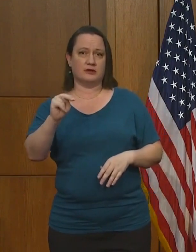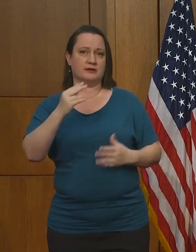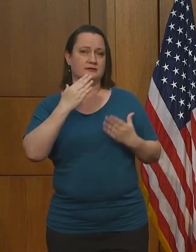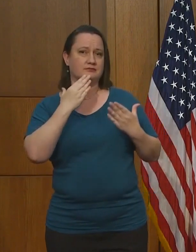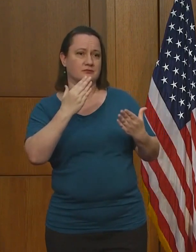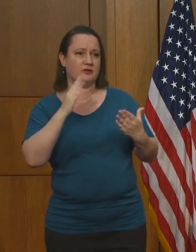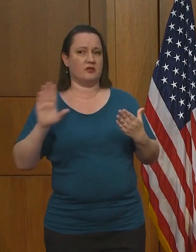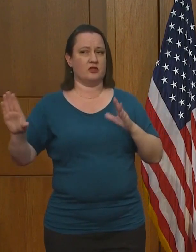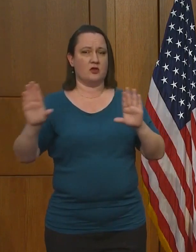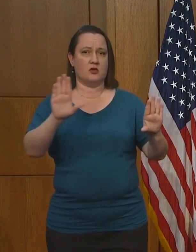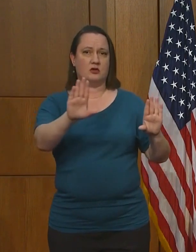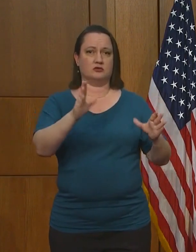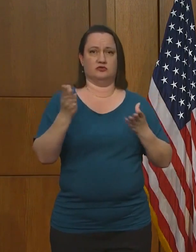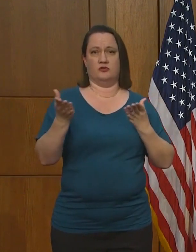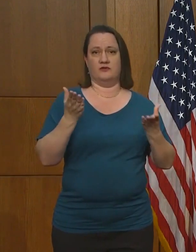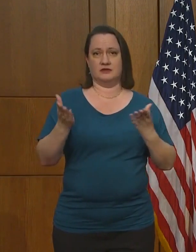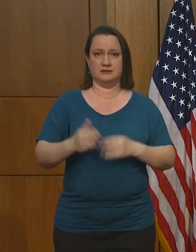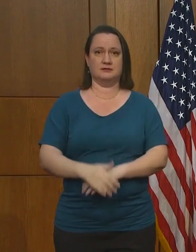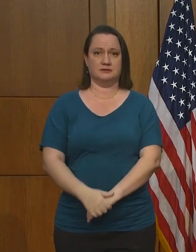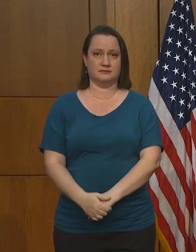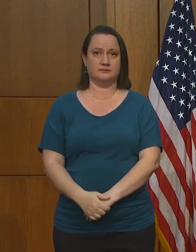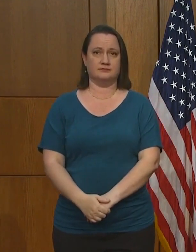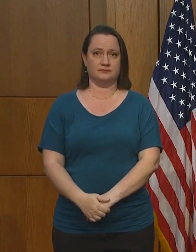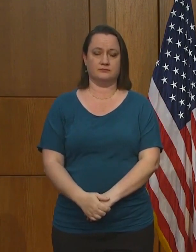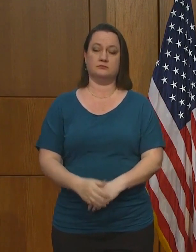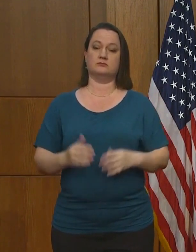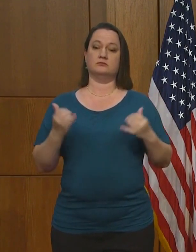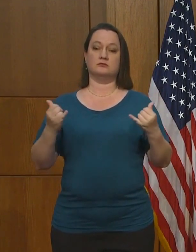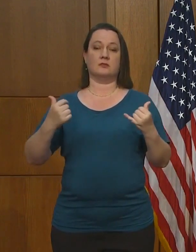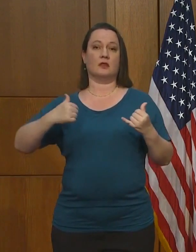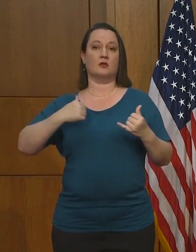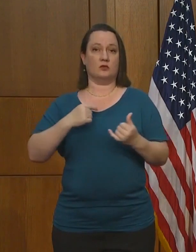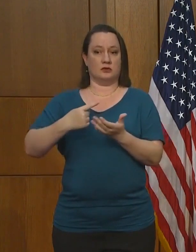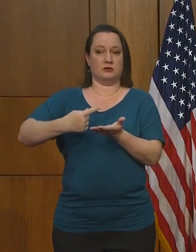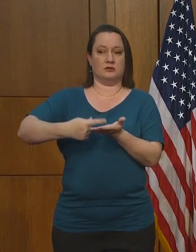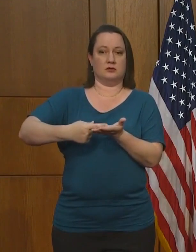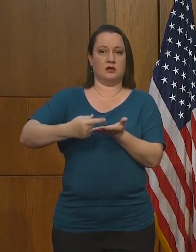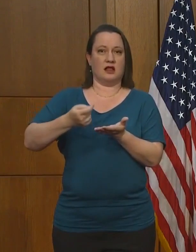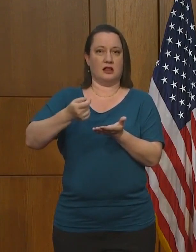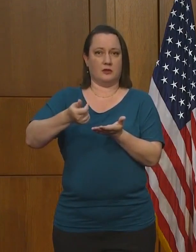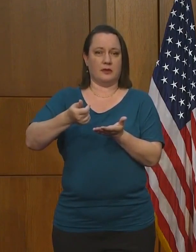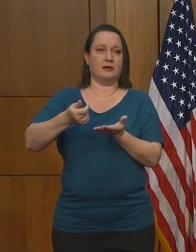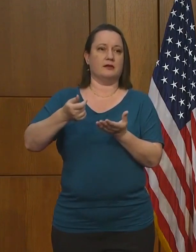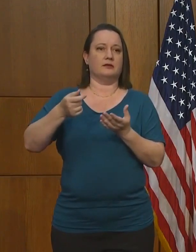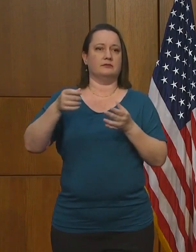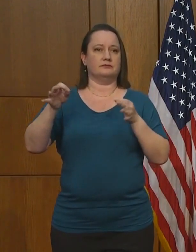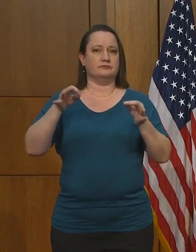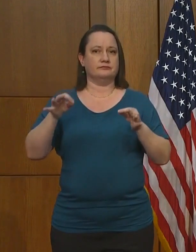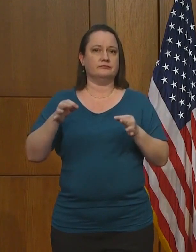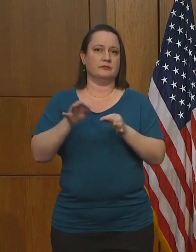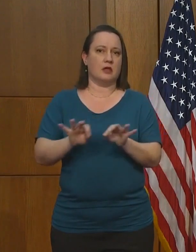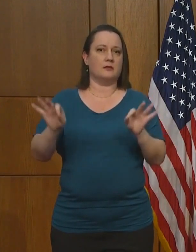THEY DO AND ALSO- VETERANS THANK THEM AS WELL FOR THEIR SERVICE- WE TALKED A BIT